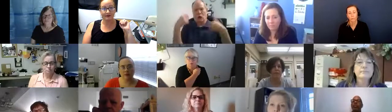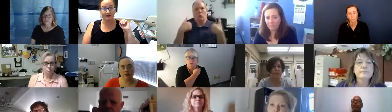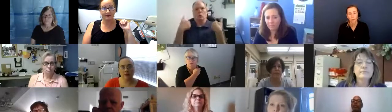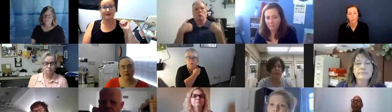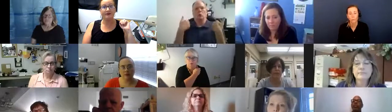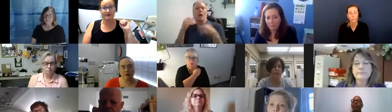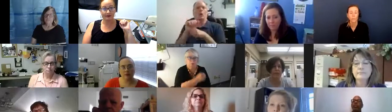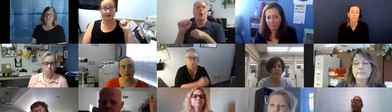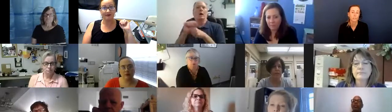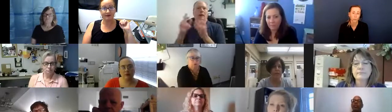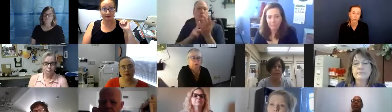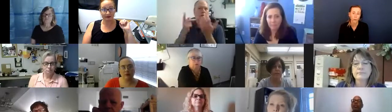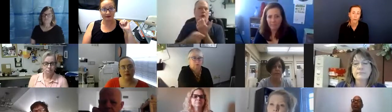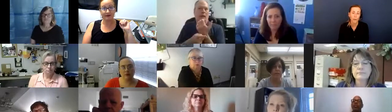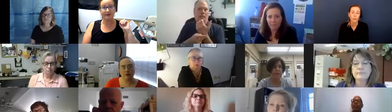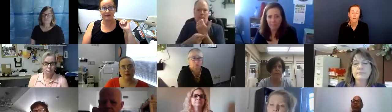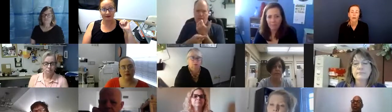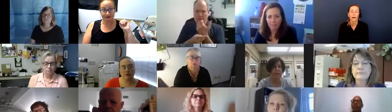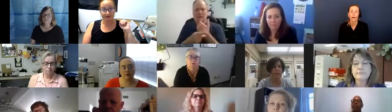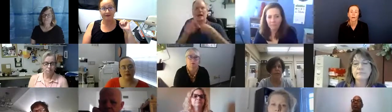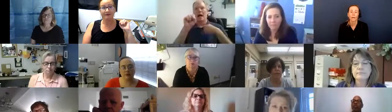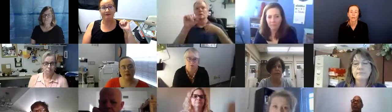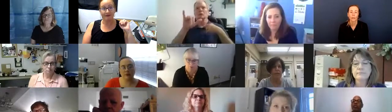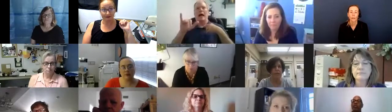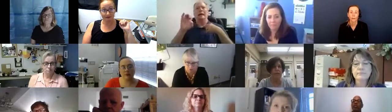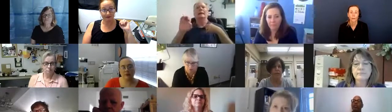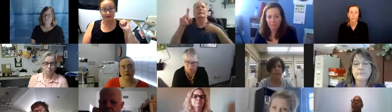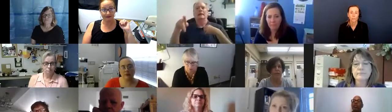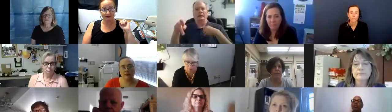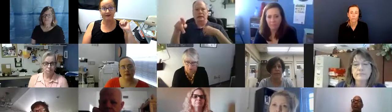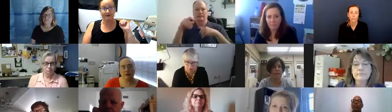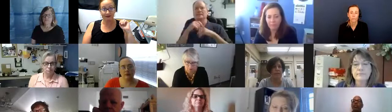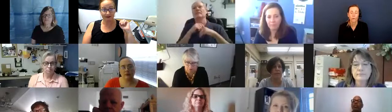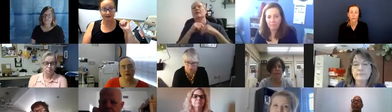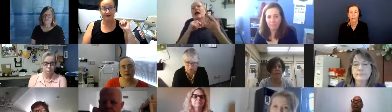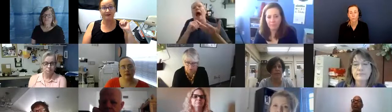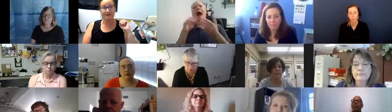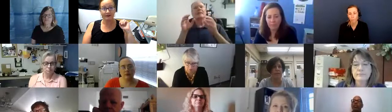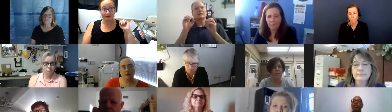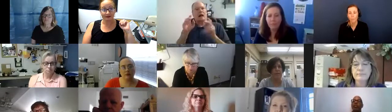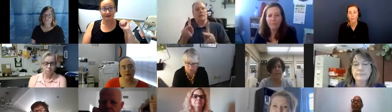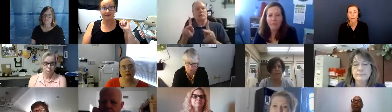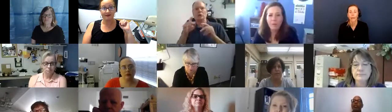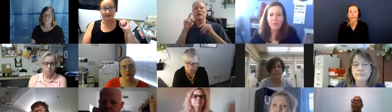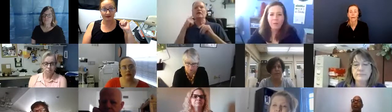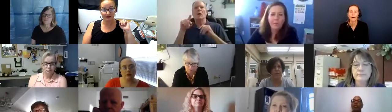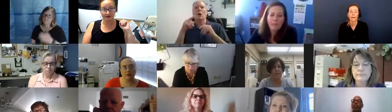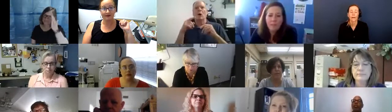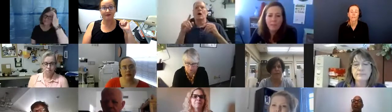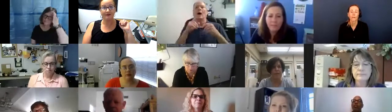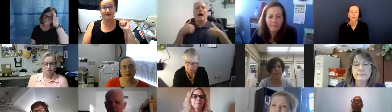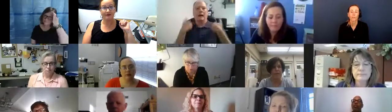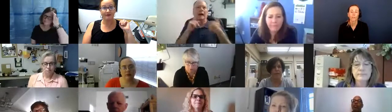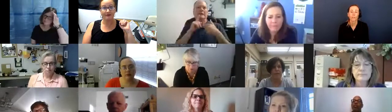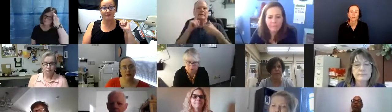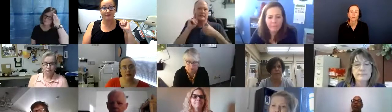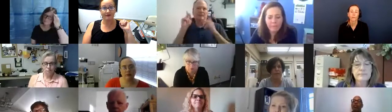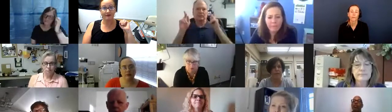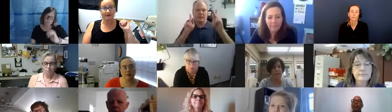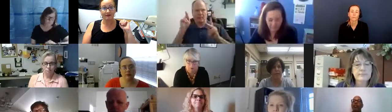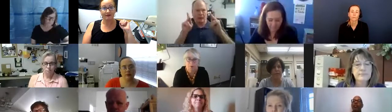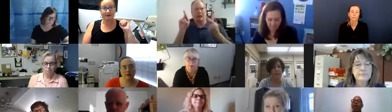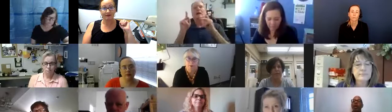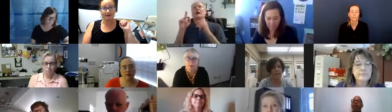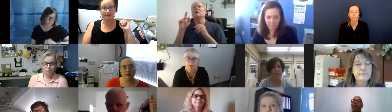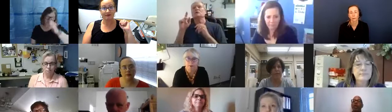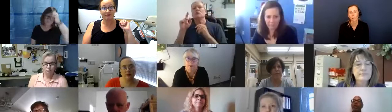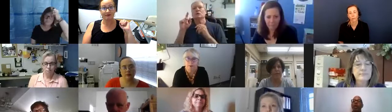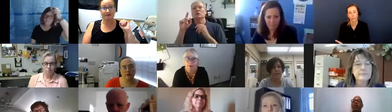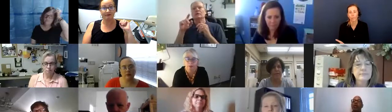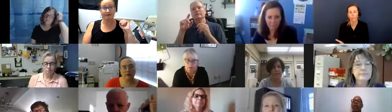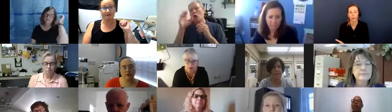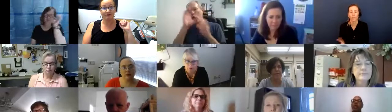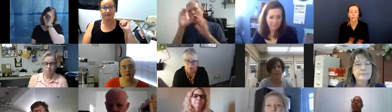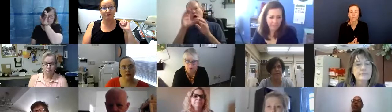called the Summer Youth Employment Program (SYEP). This is an opportunity for Deaf young people to explore